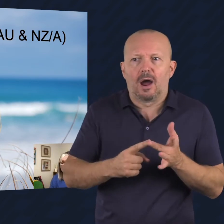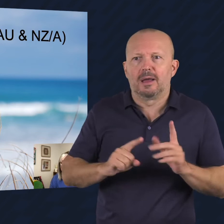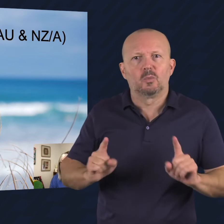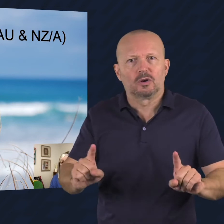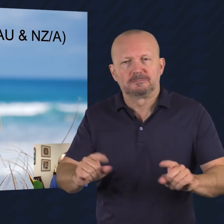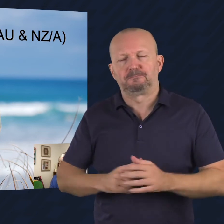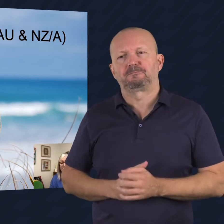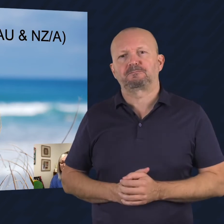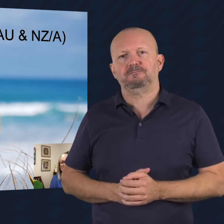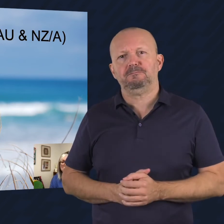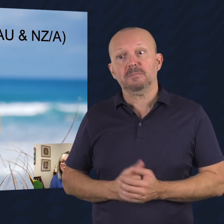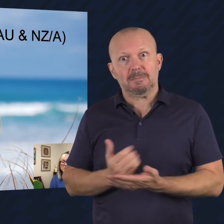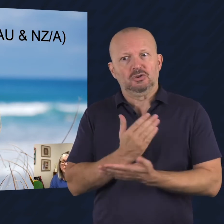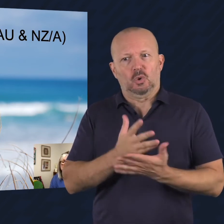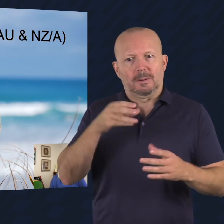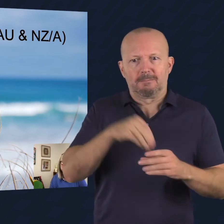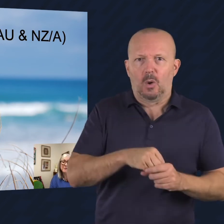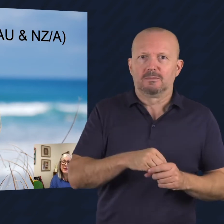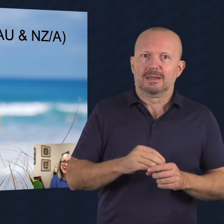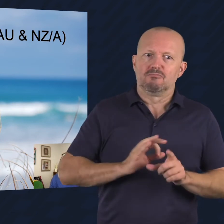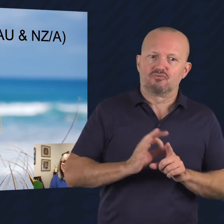collections and also as part of research.